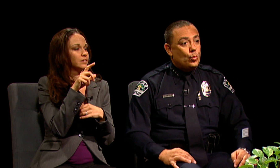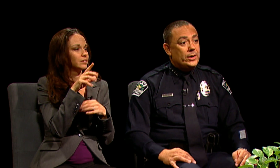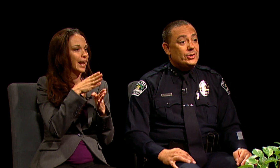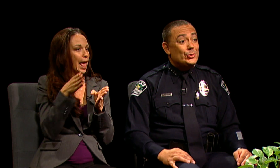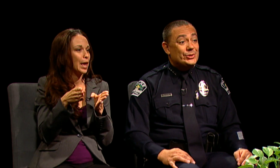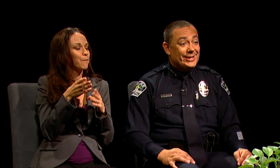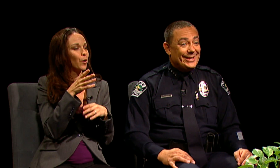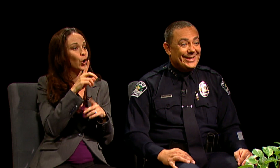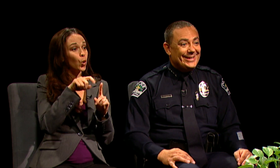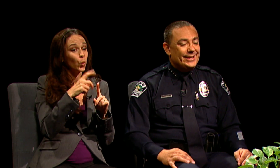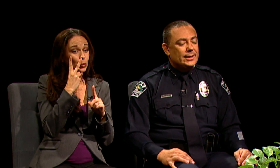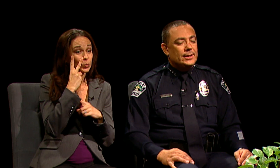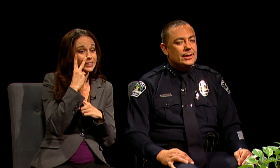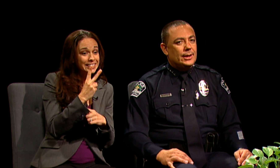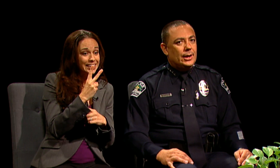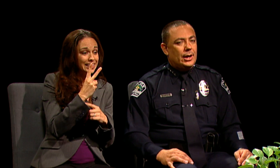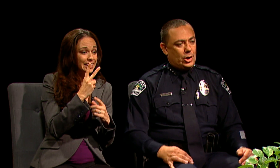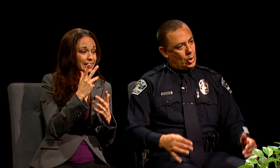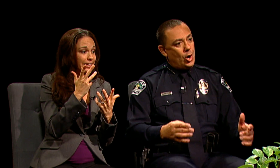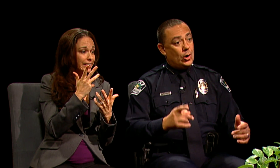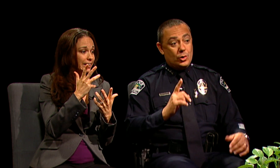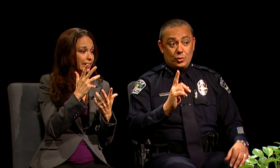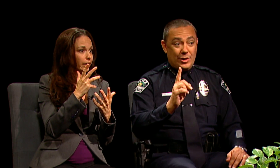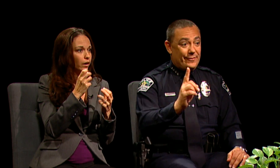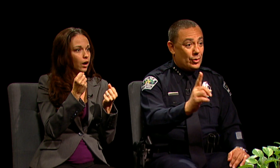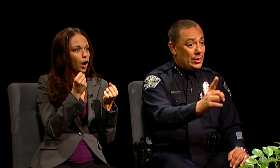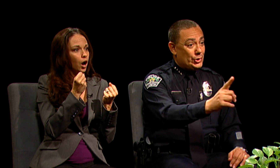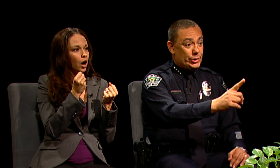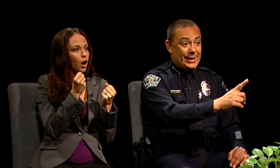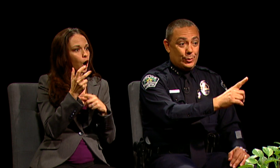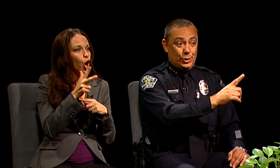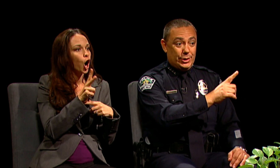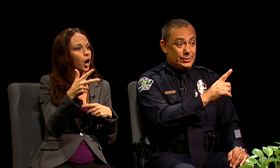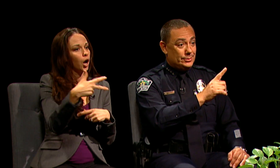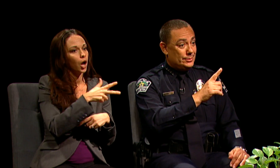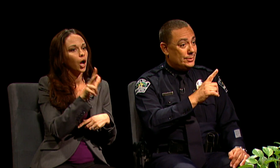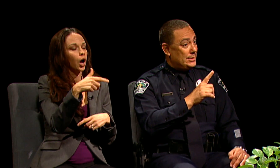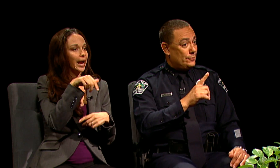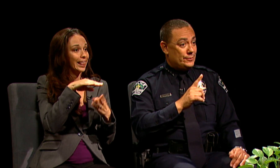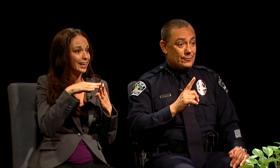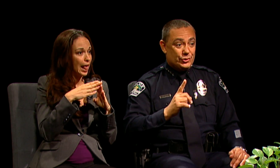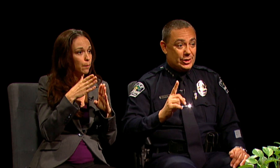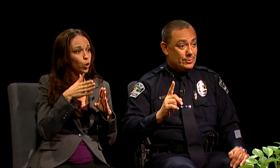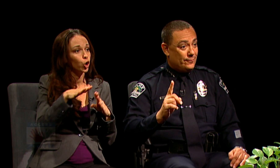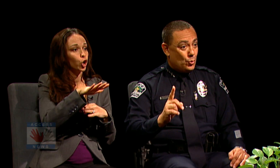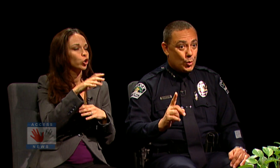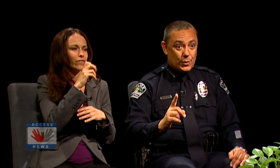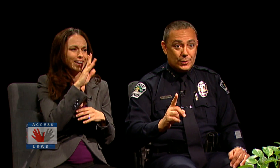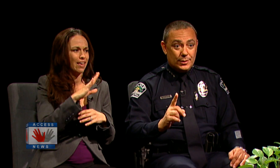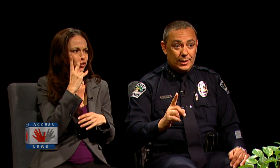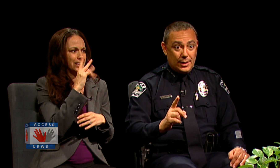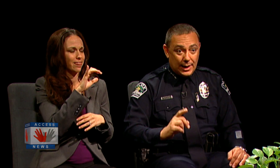WHEN YOU SEE A CAR DRIVING AROUND YOUR NEIGHBORHOOD THAT YOU'VE NEVER SEEN BEFORE,